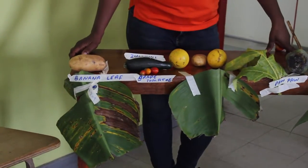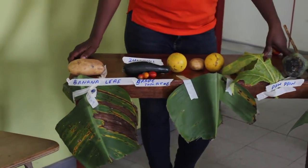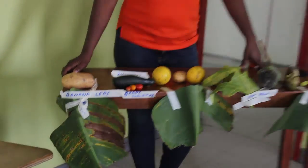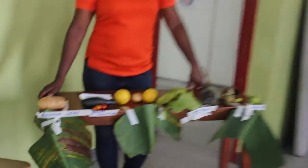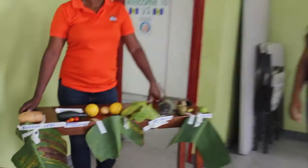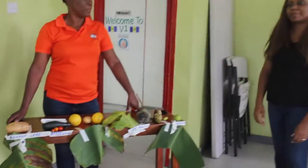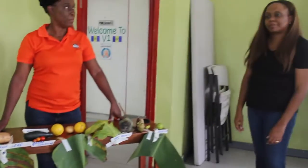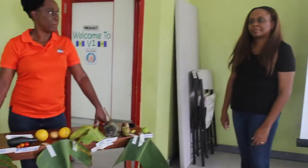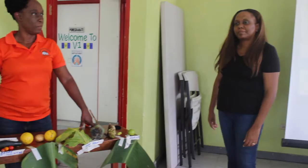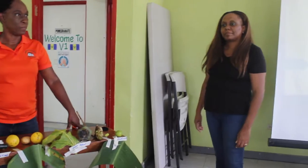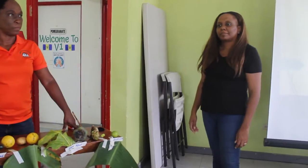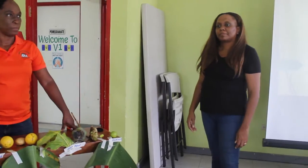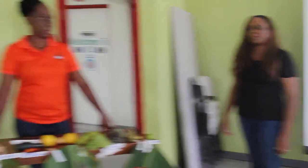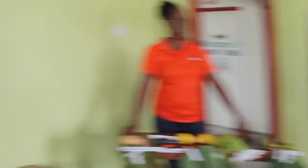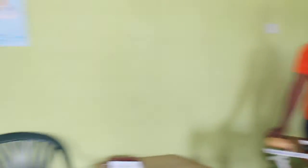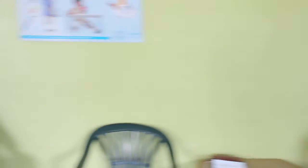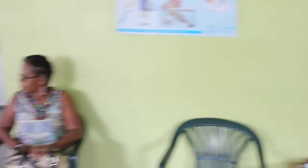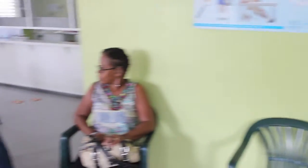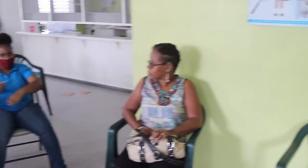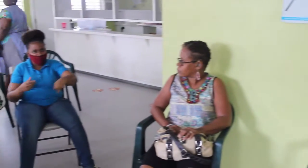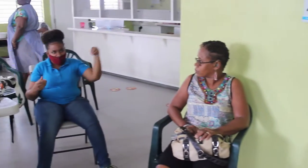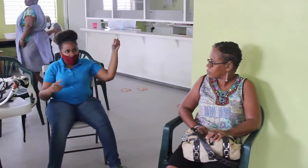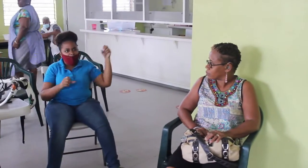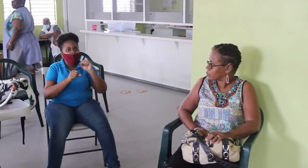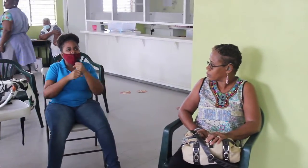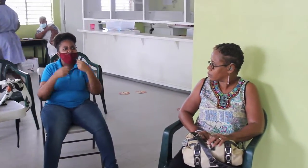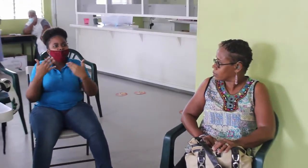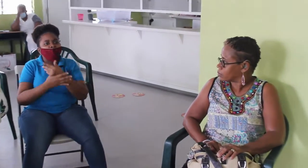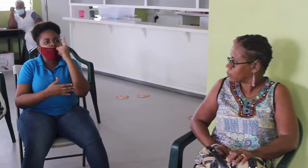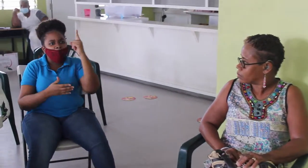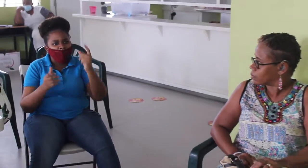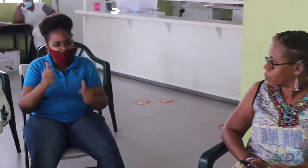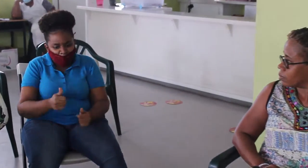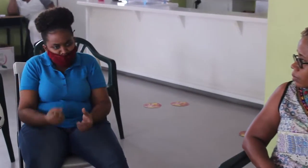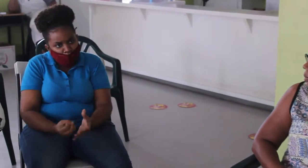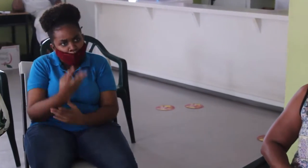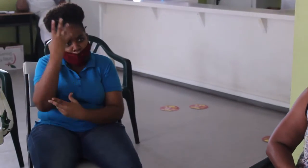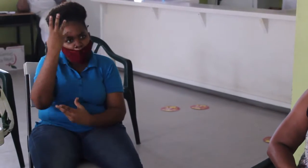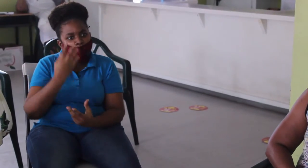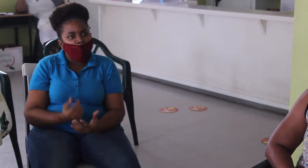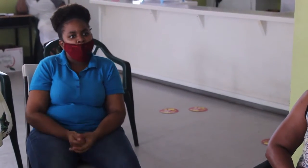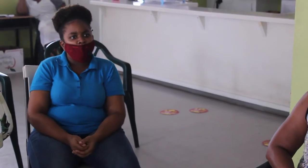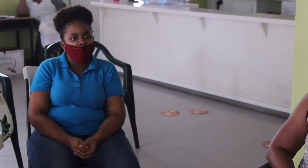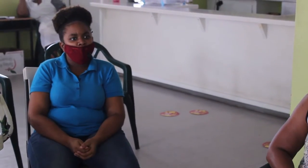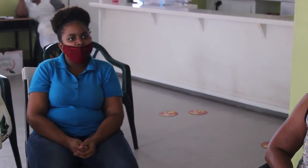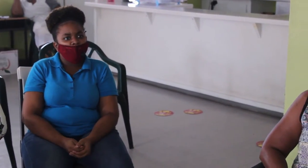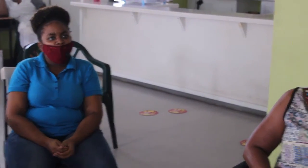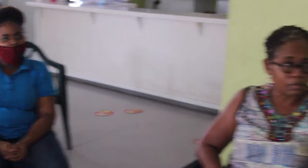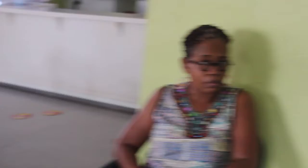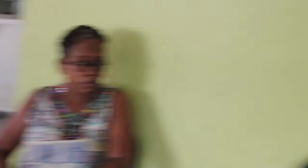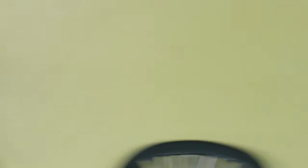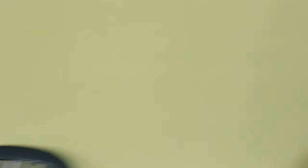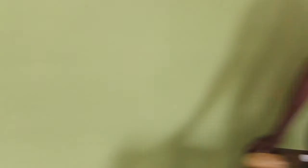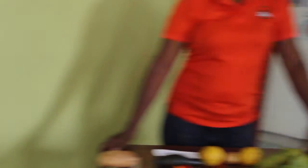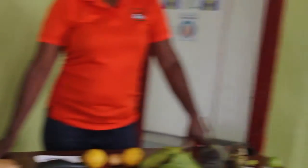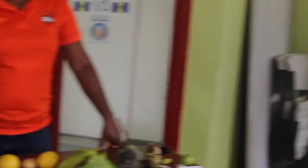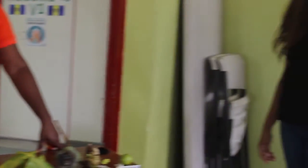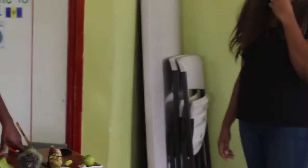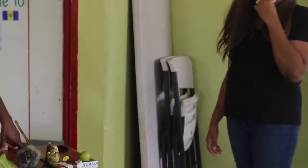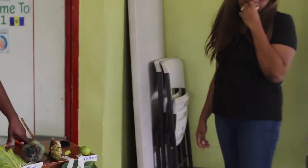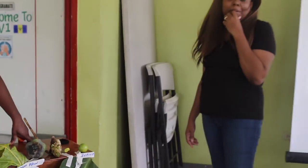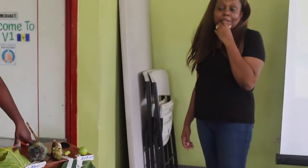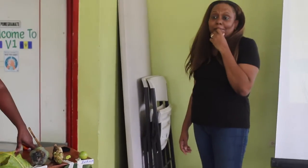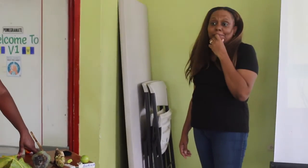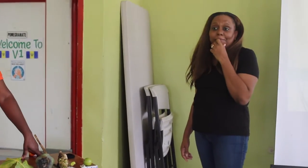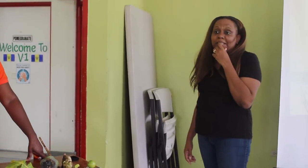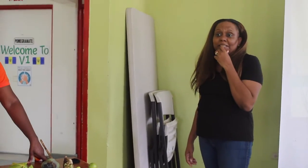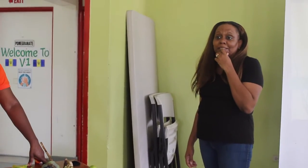yes she tries she tries to stop it and pull it out and try to throw it again but um it doesn't